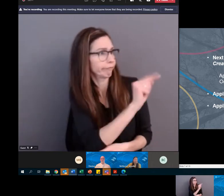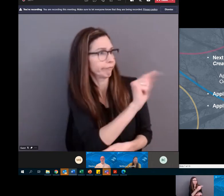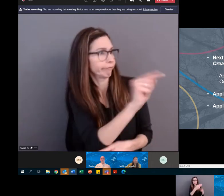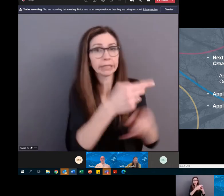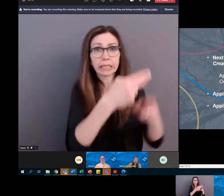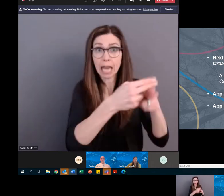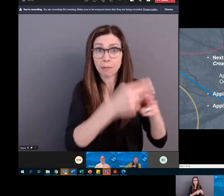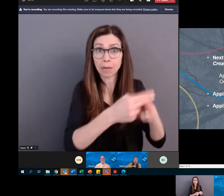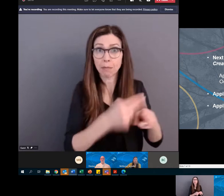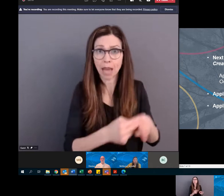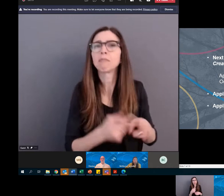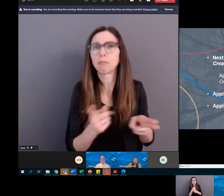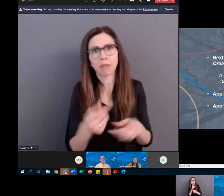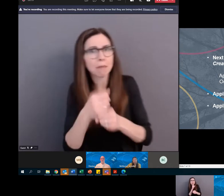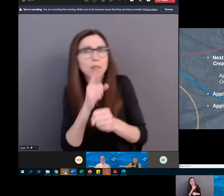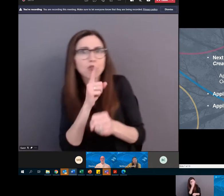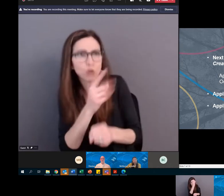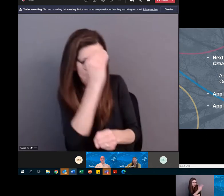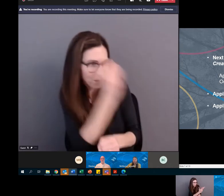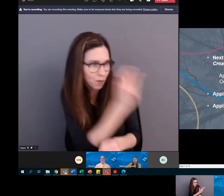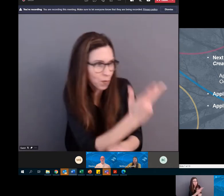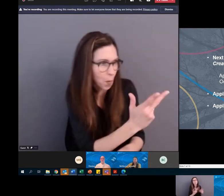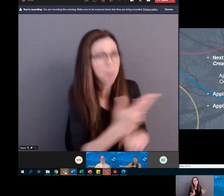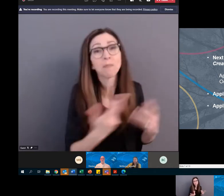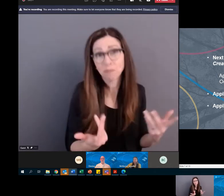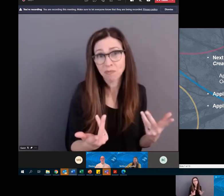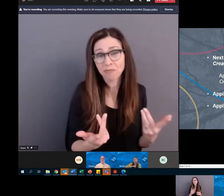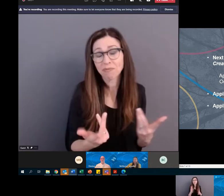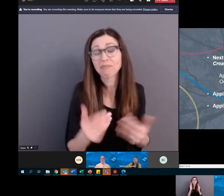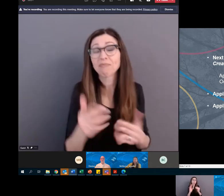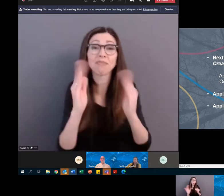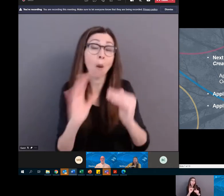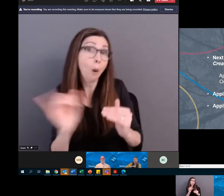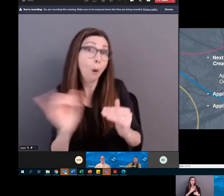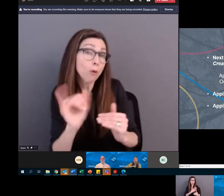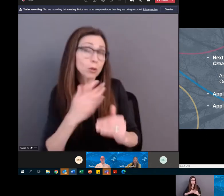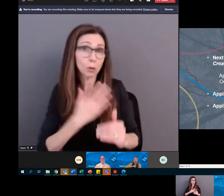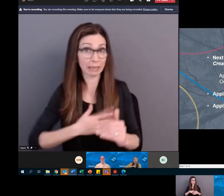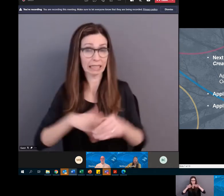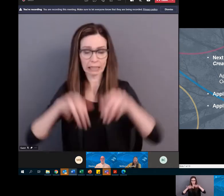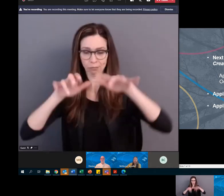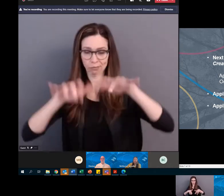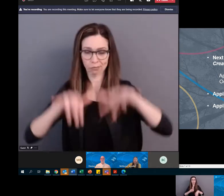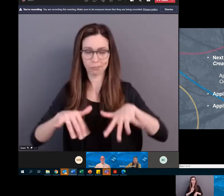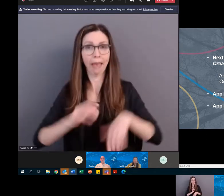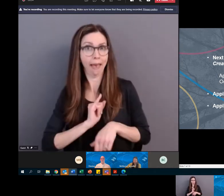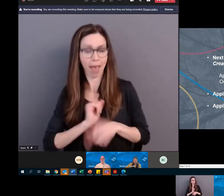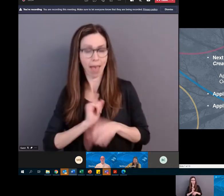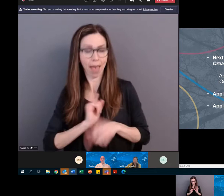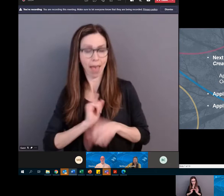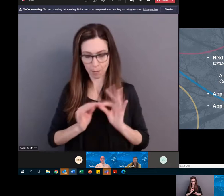or what you think the proposal should sound like or what you think that the assessors want to hear.